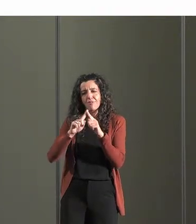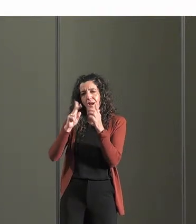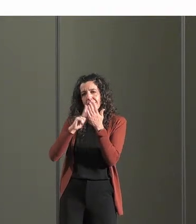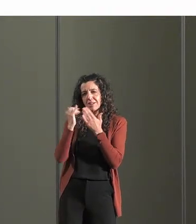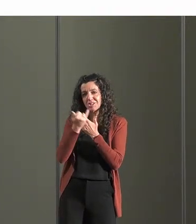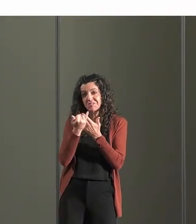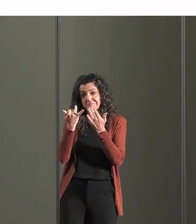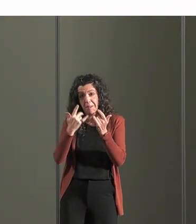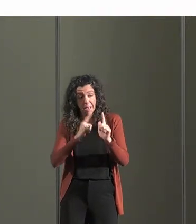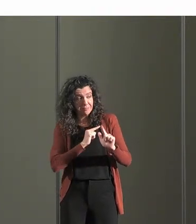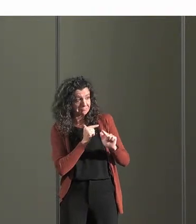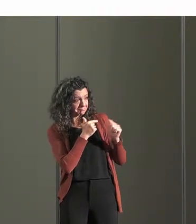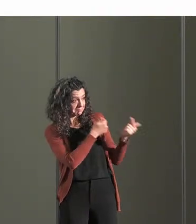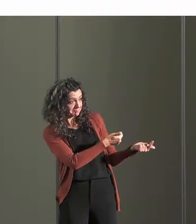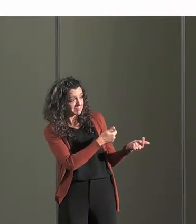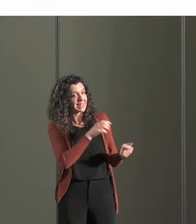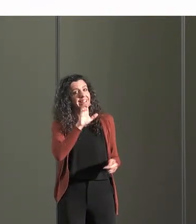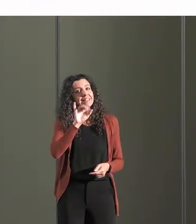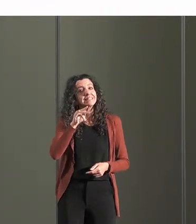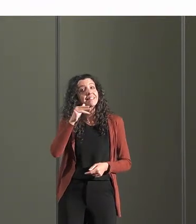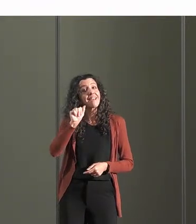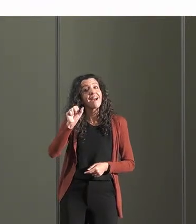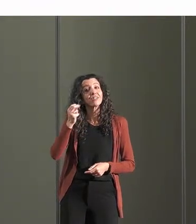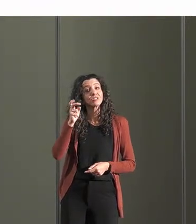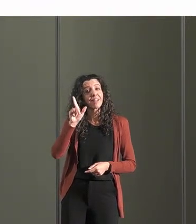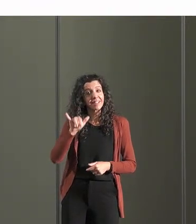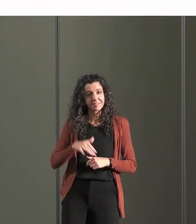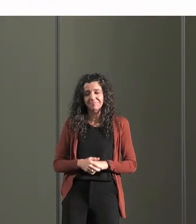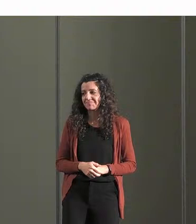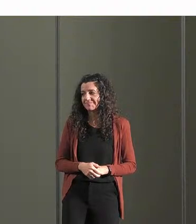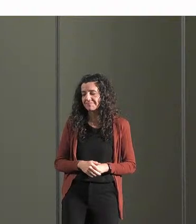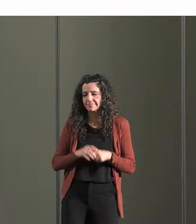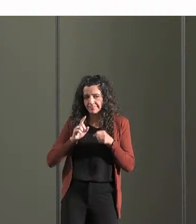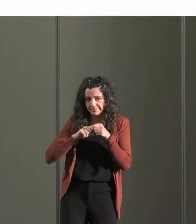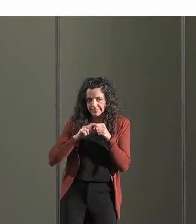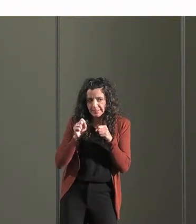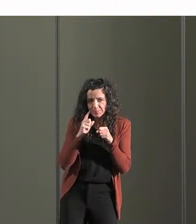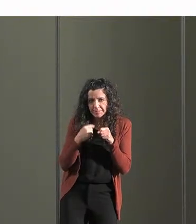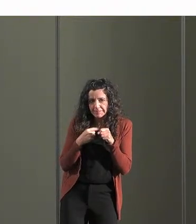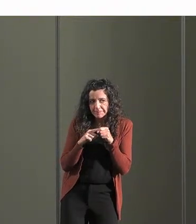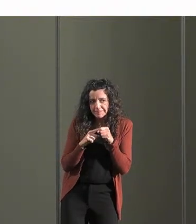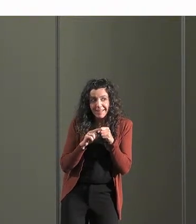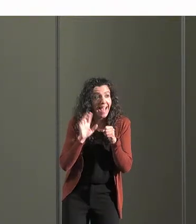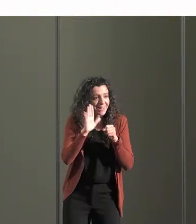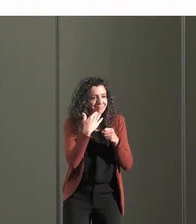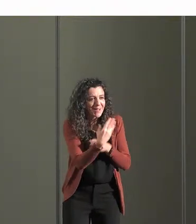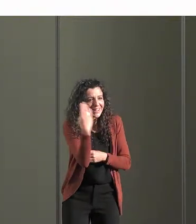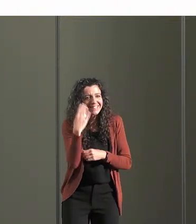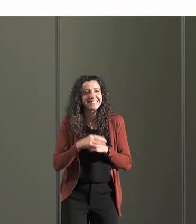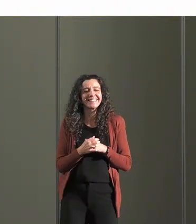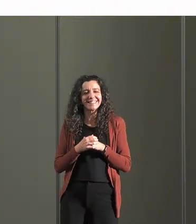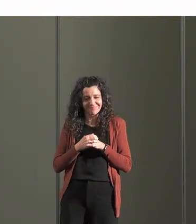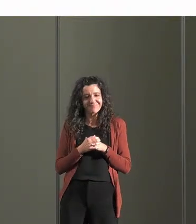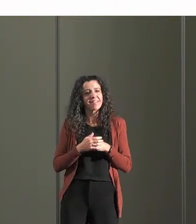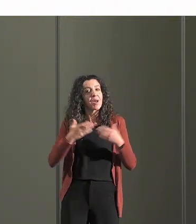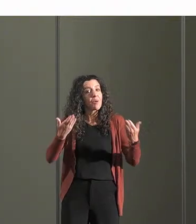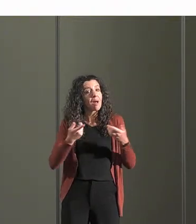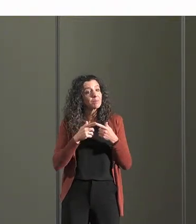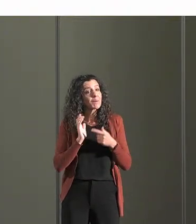accessibility features and initiatives I will turn it over to Cynthia Shelly . ≫ CYNTHIA: Am on? Okay. Good